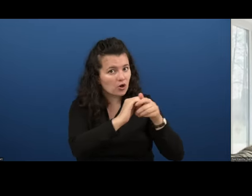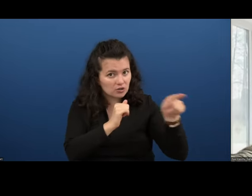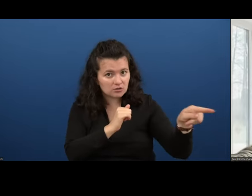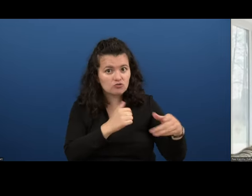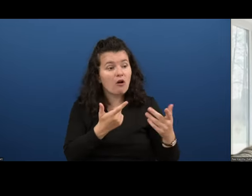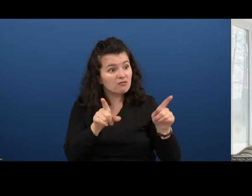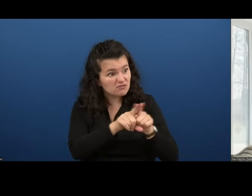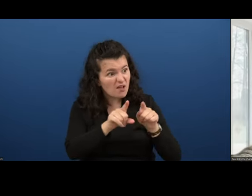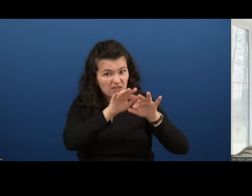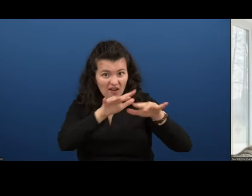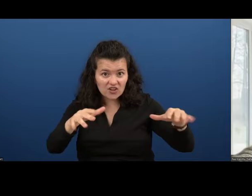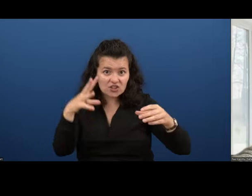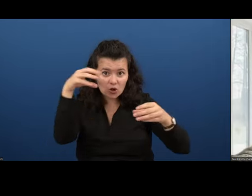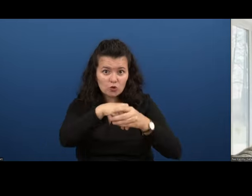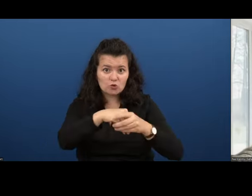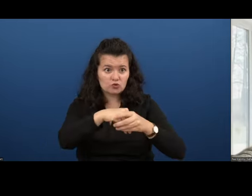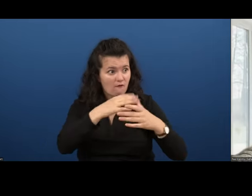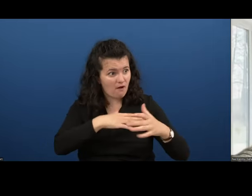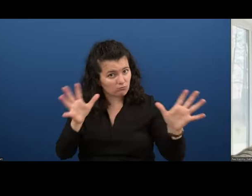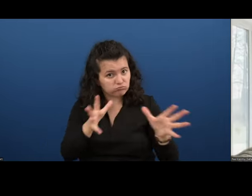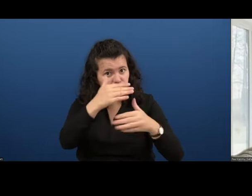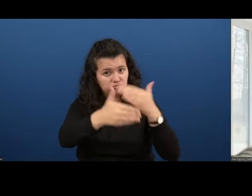12:02:20 in Kenya. 12:02:21 Now we've had great support from